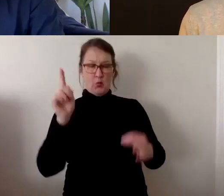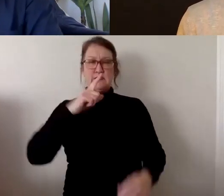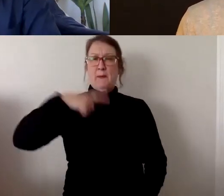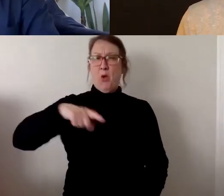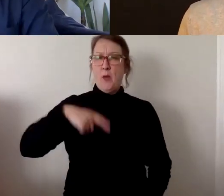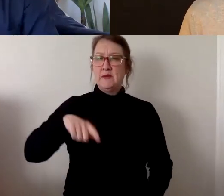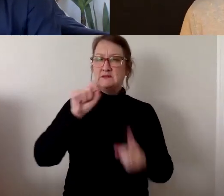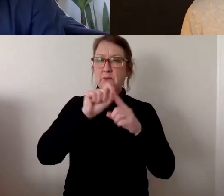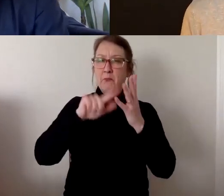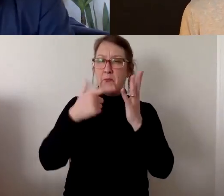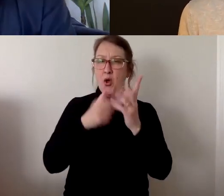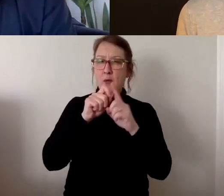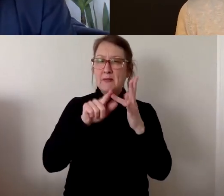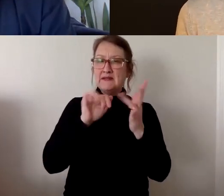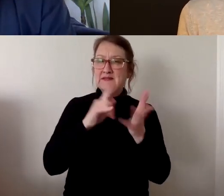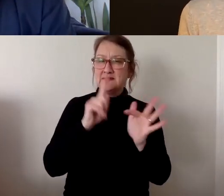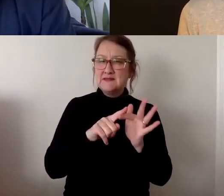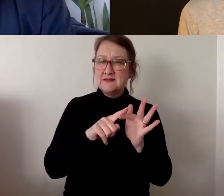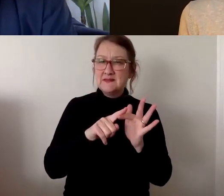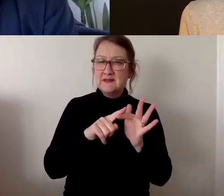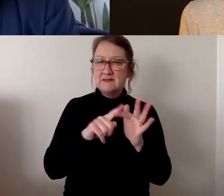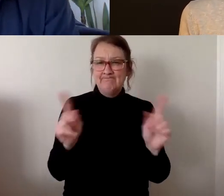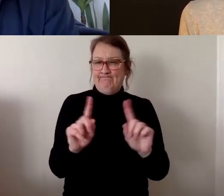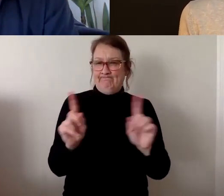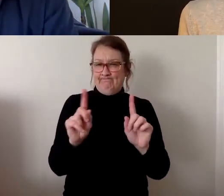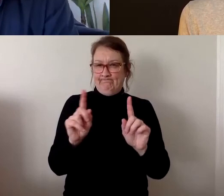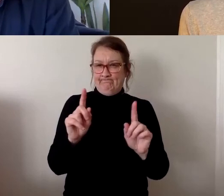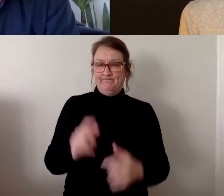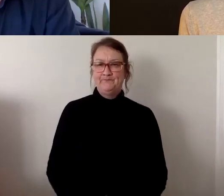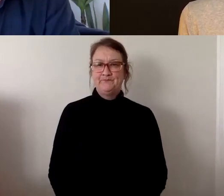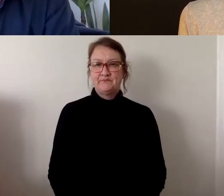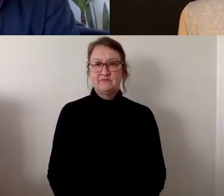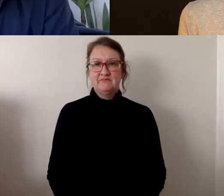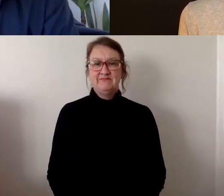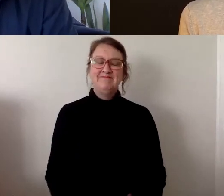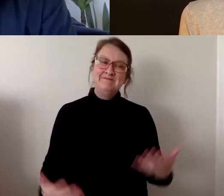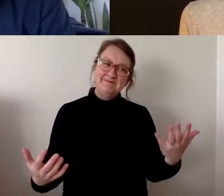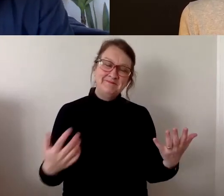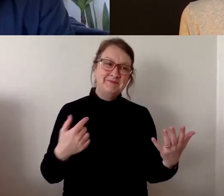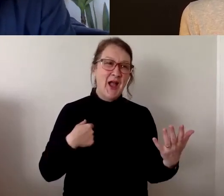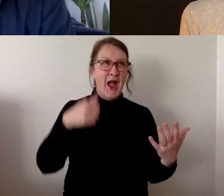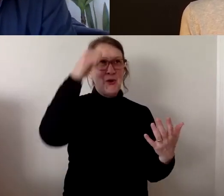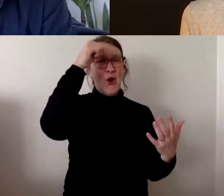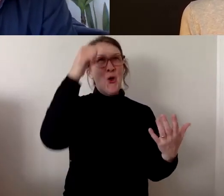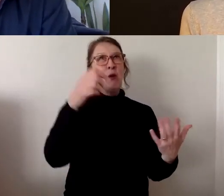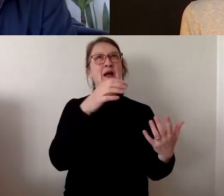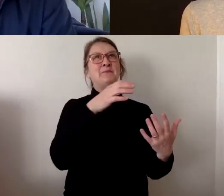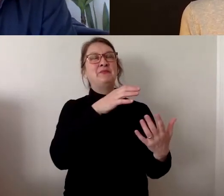Yeah, absolutely. It's more than just an existential question, and it's not just a midlife unravelling